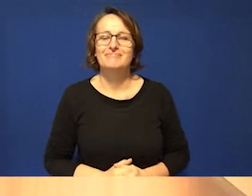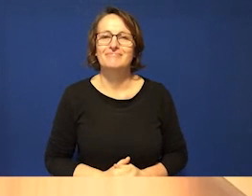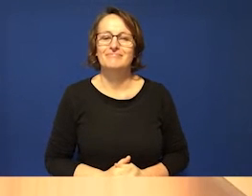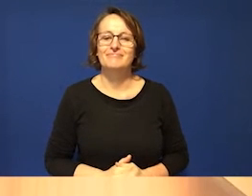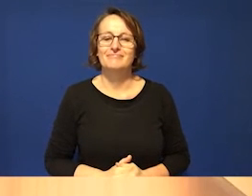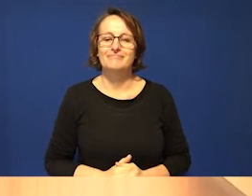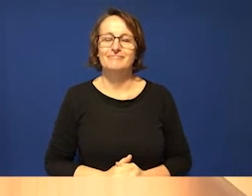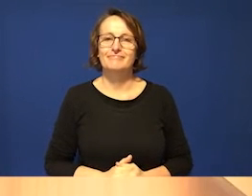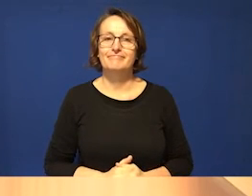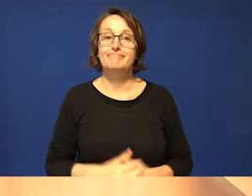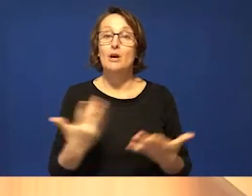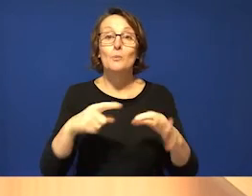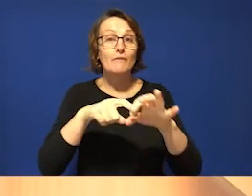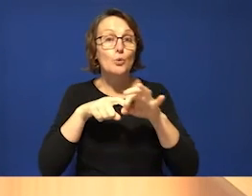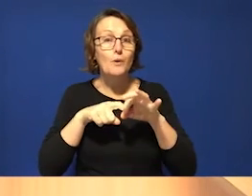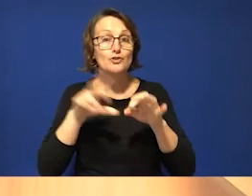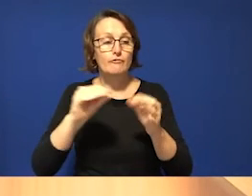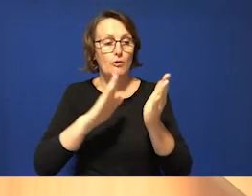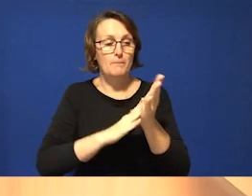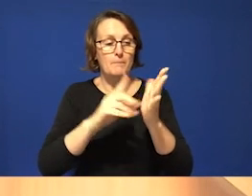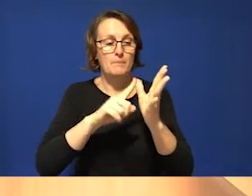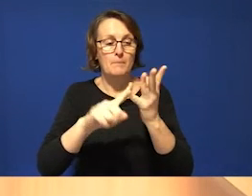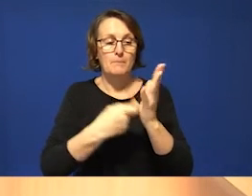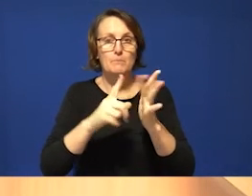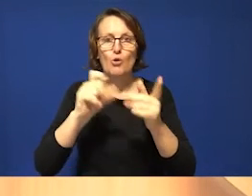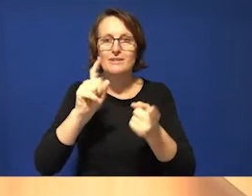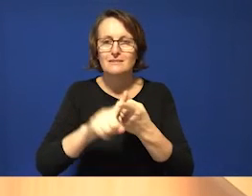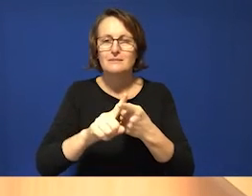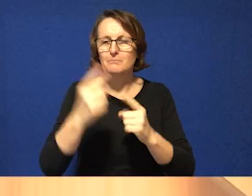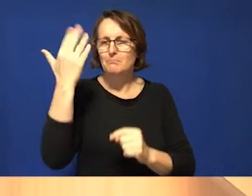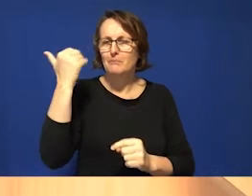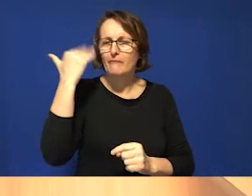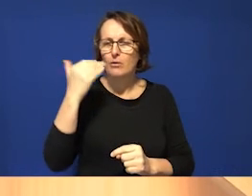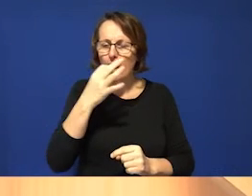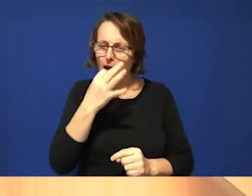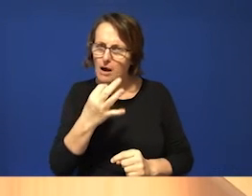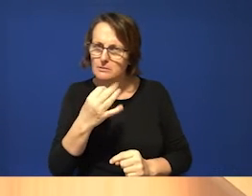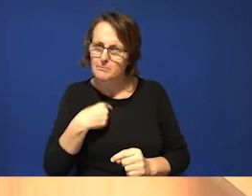I think we had a question from Morris earlier, who was asking if I can get that back up on the screen.